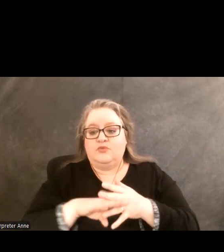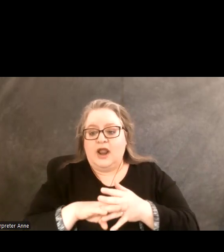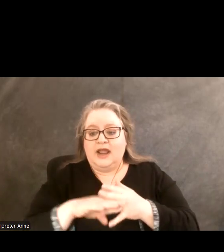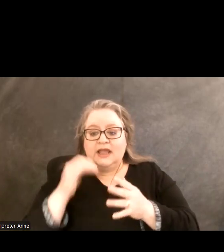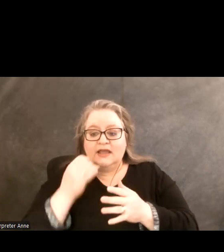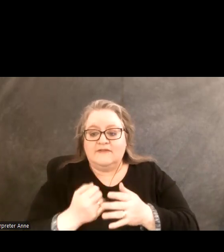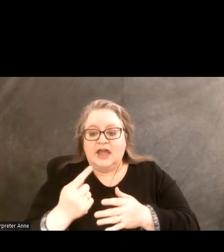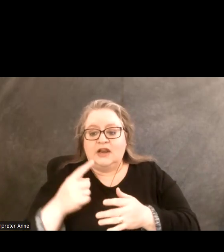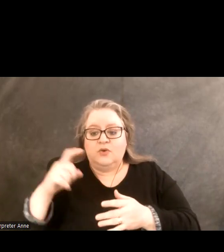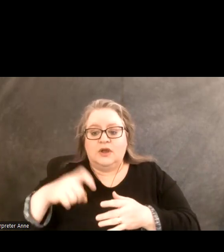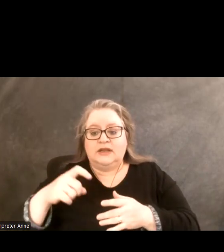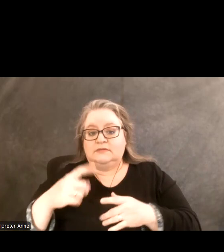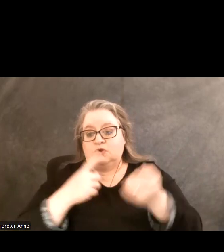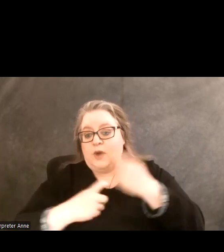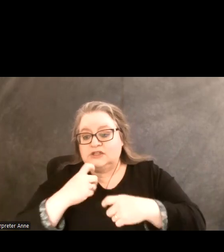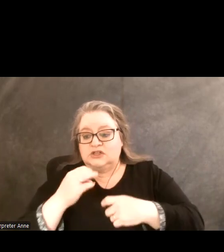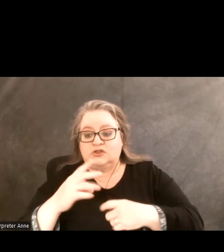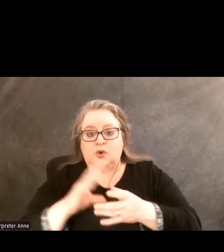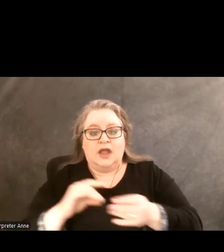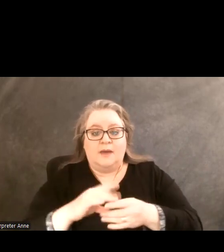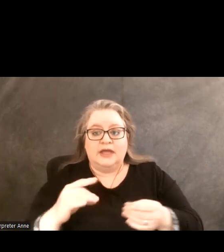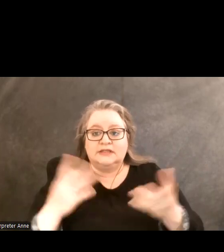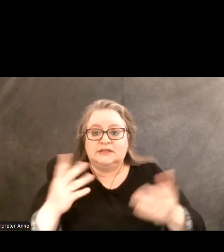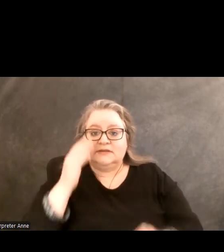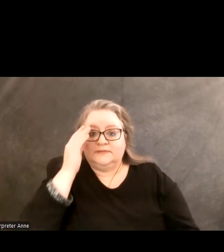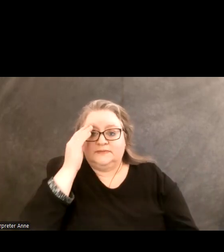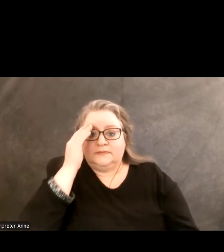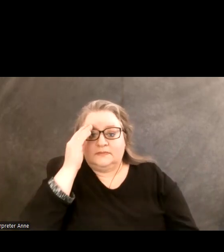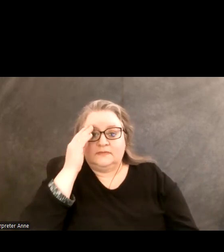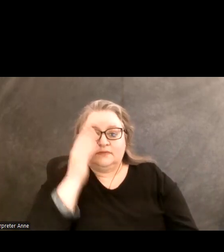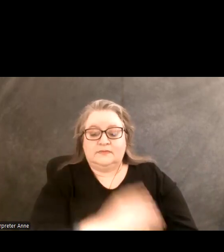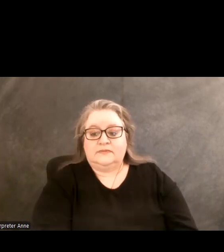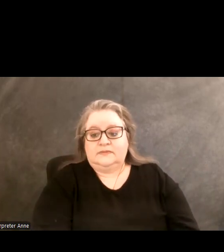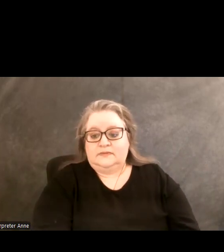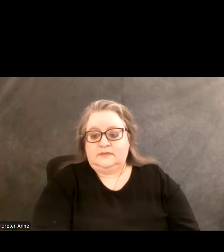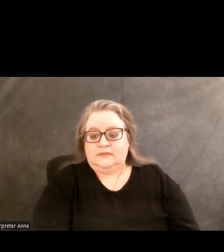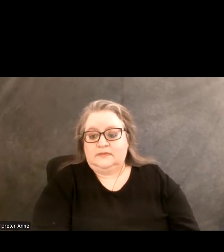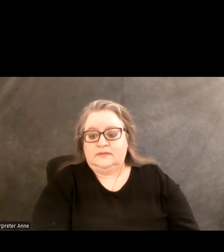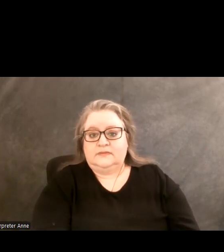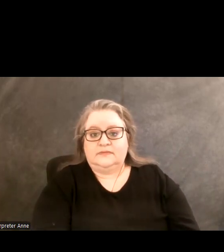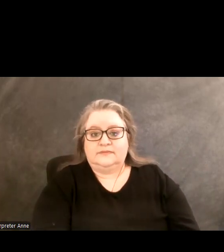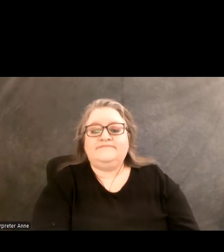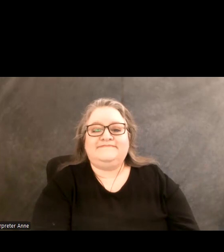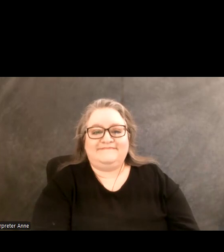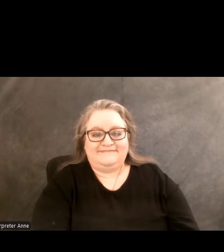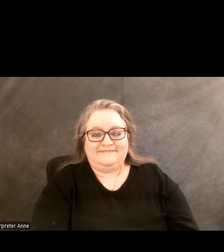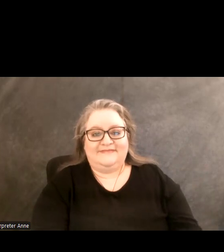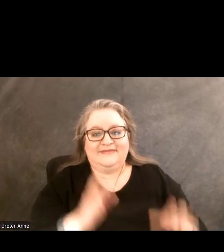questions or comments. >> Hi, this is Joy. I just